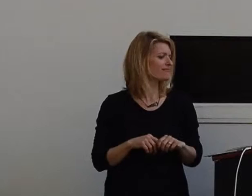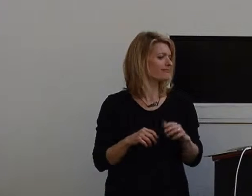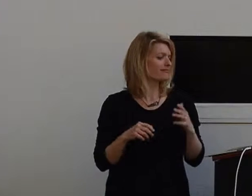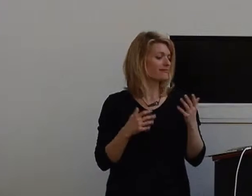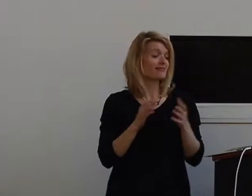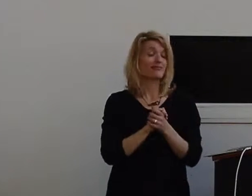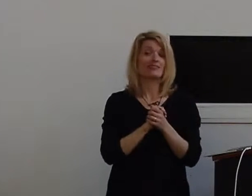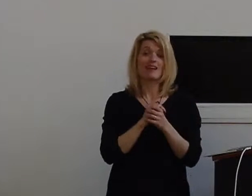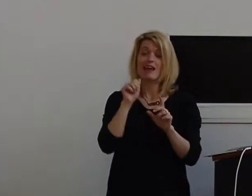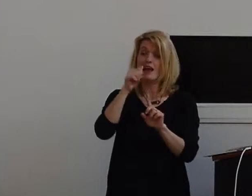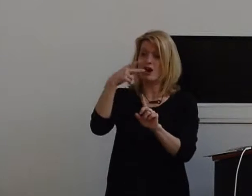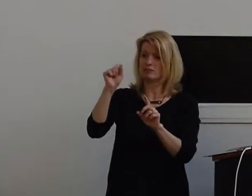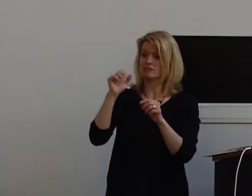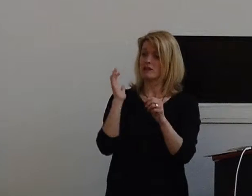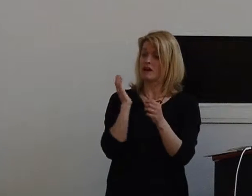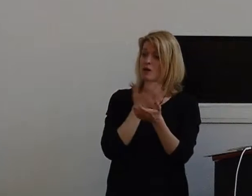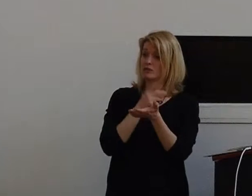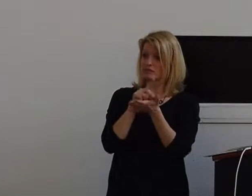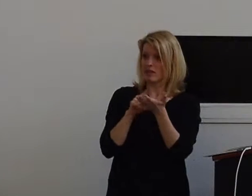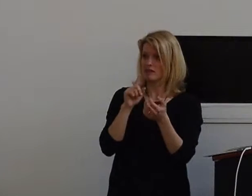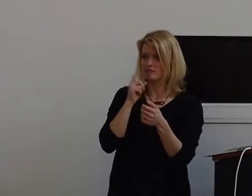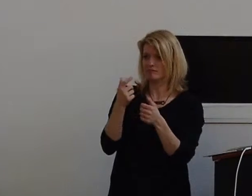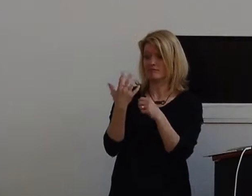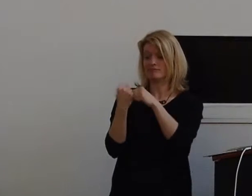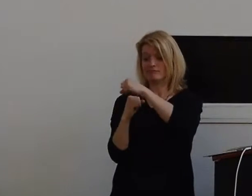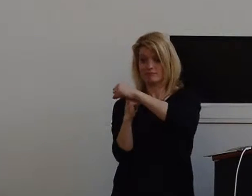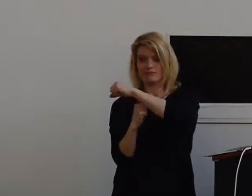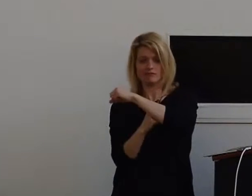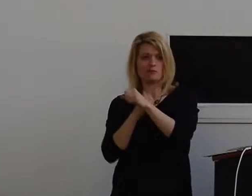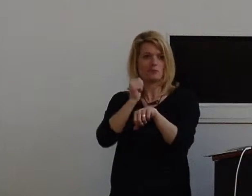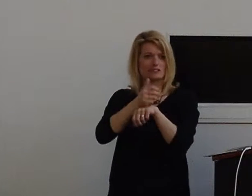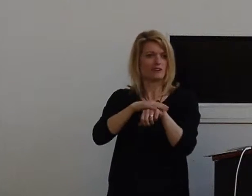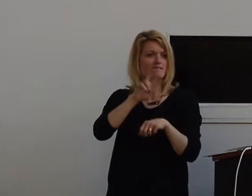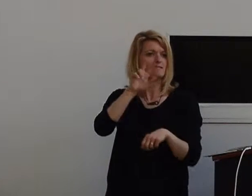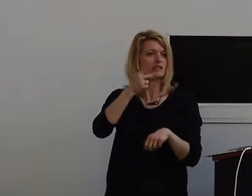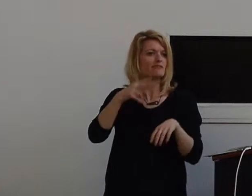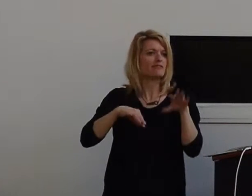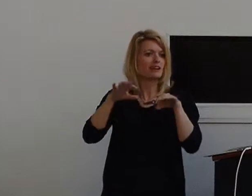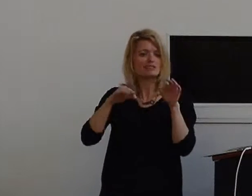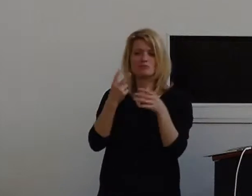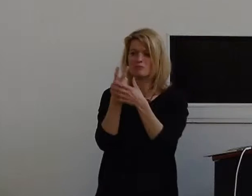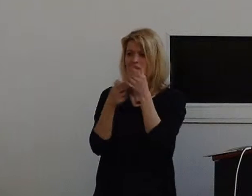Our storybook app design is founded on VL2 research findings on the importance of bilingualism.